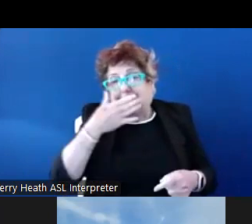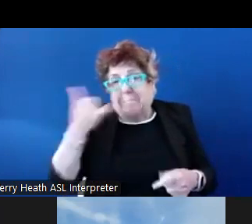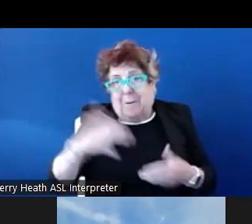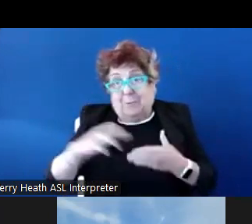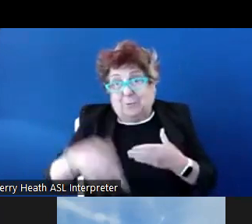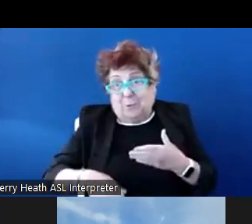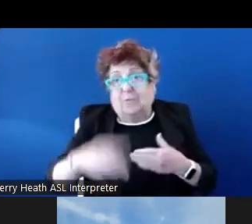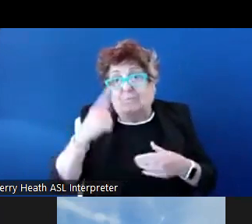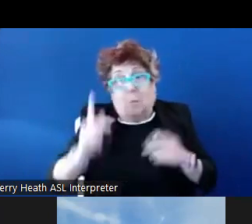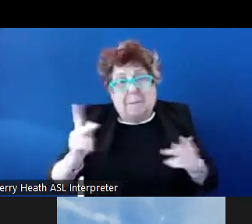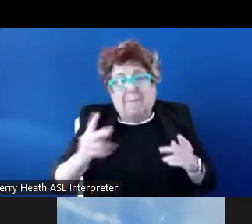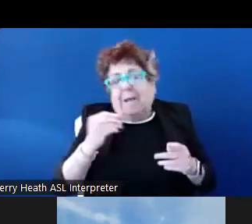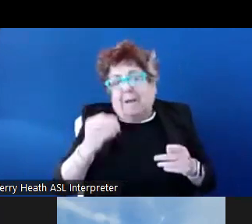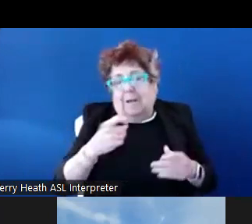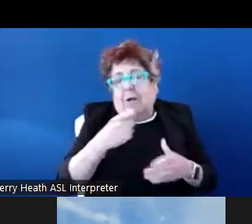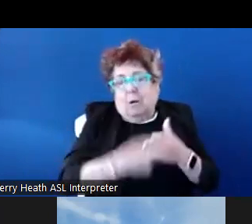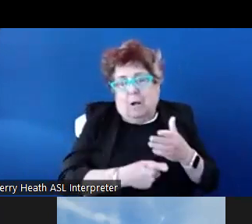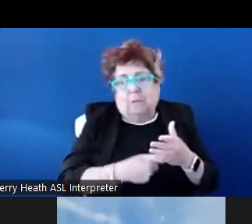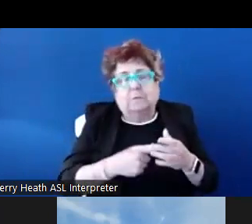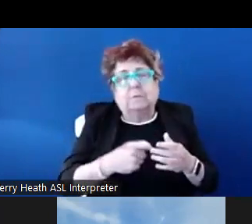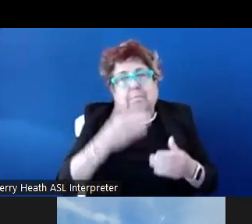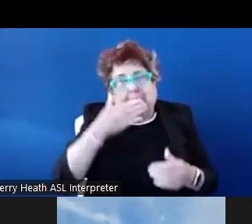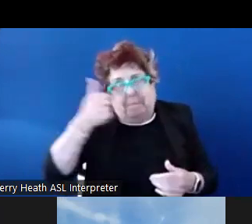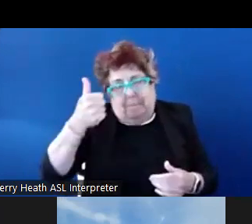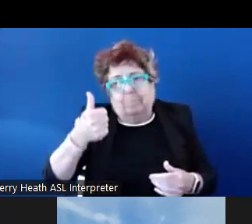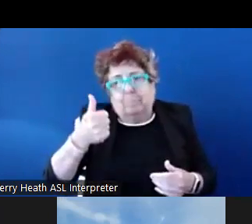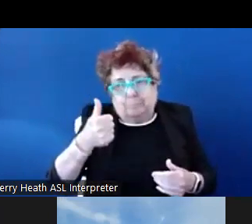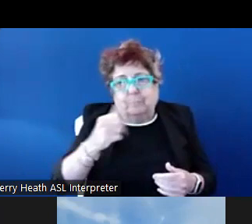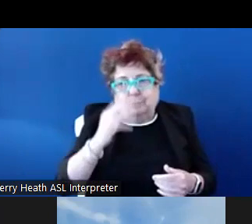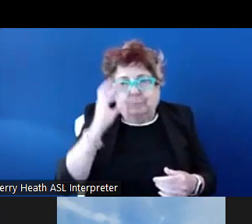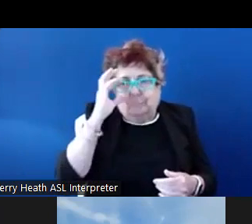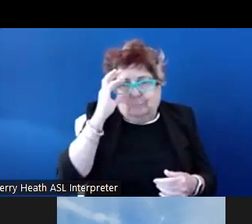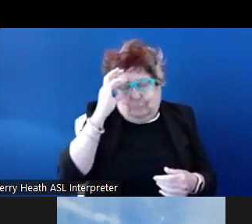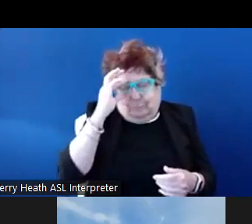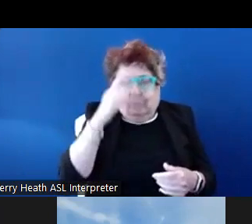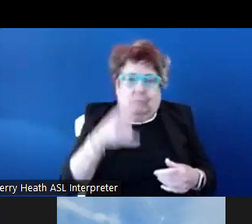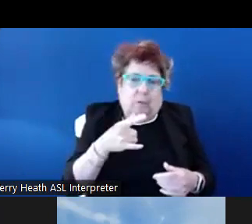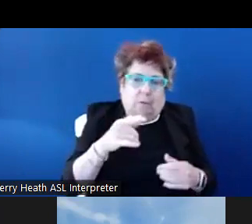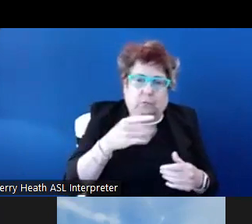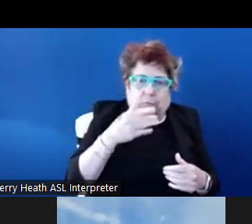Stable housing is so fundamental to social well-being and thus to overall health.